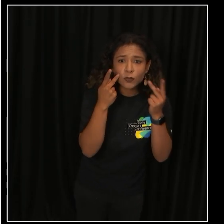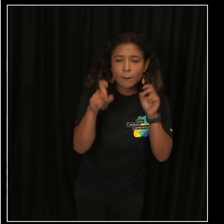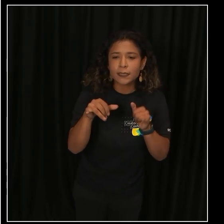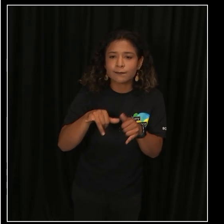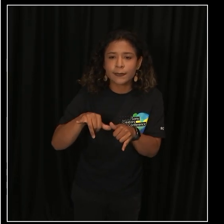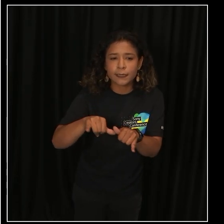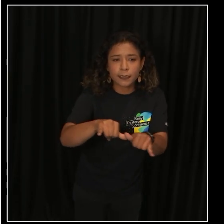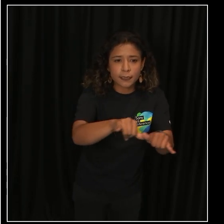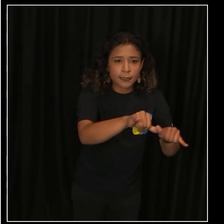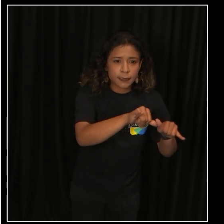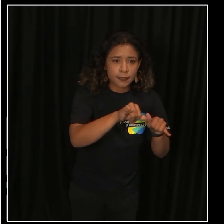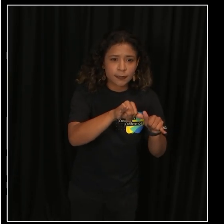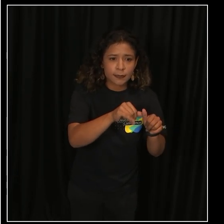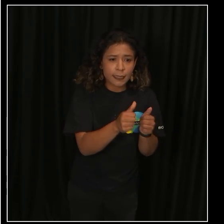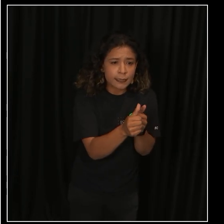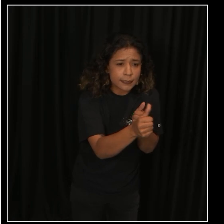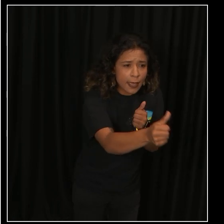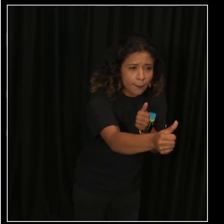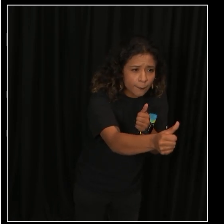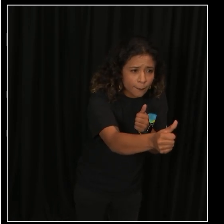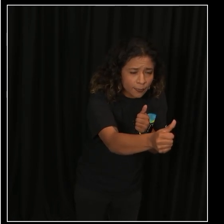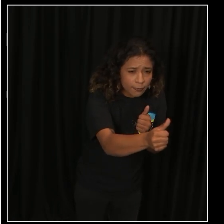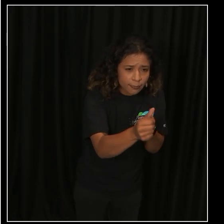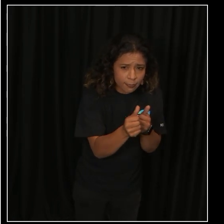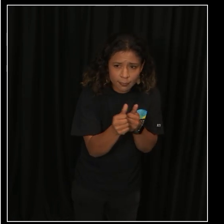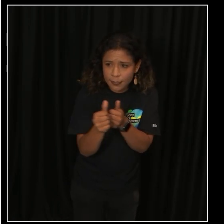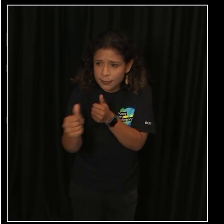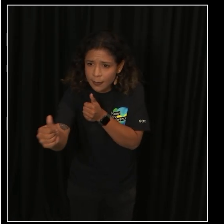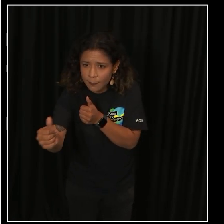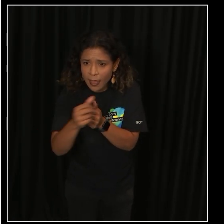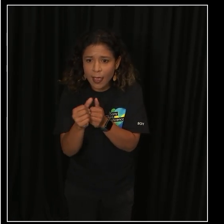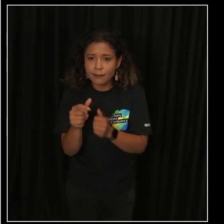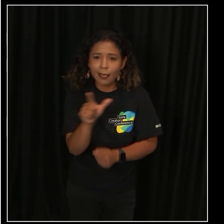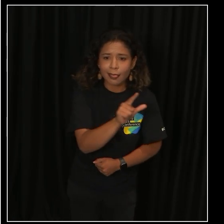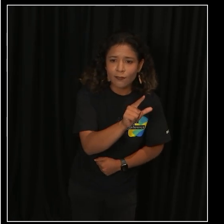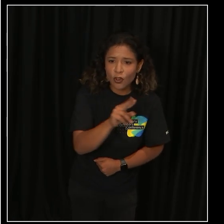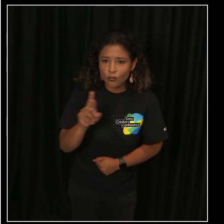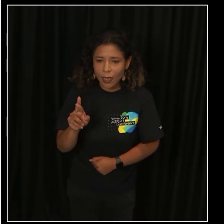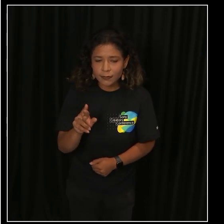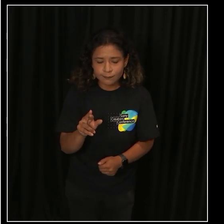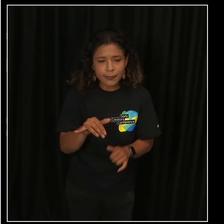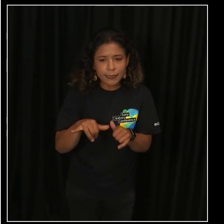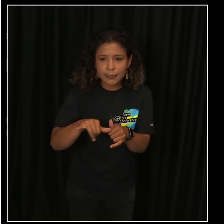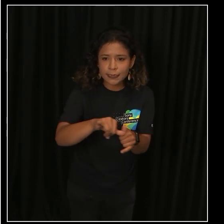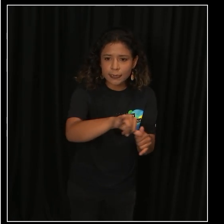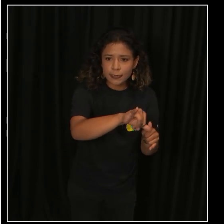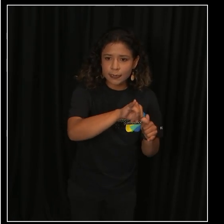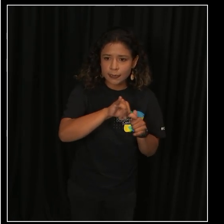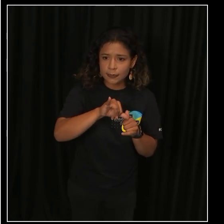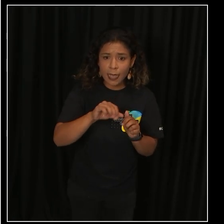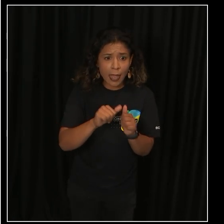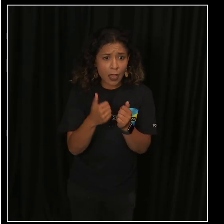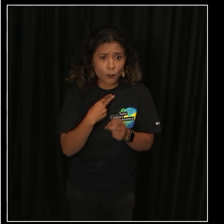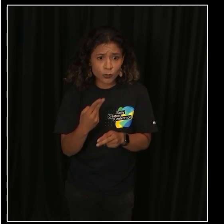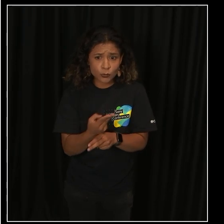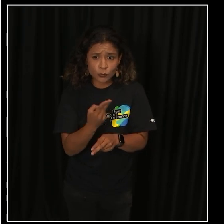such as depth and the rec the image consistency. This is achieved by optimizing the user interface.